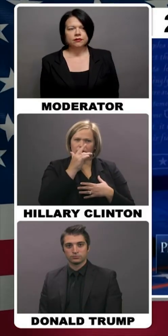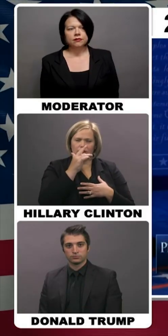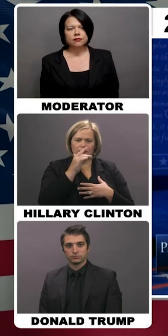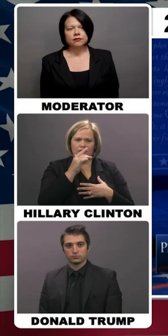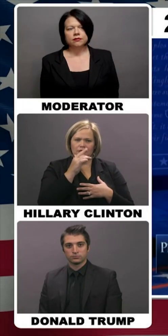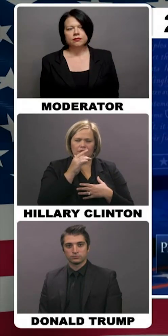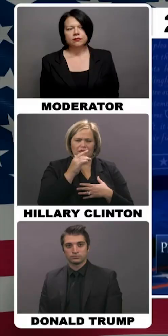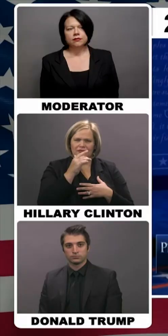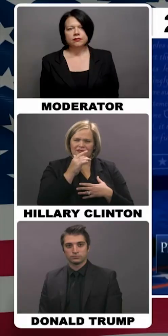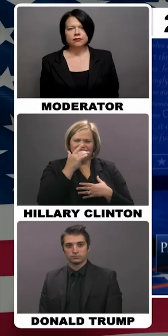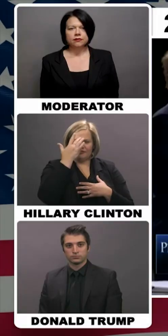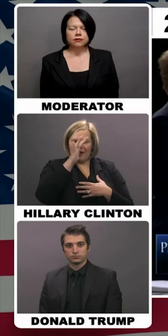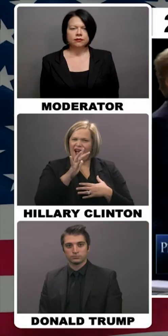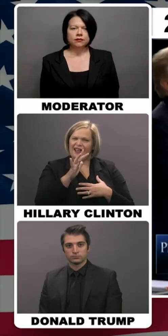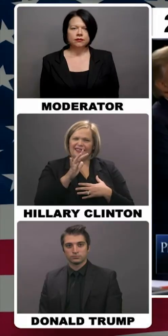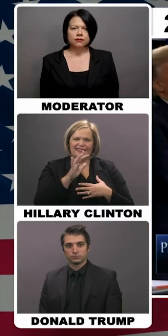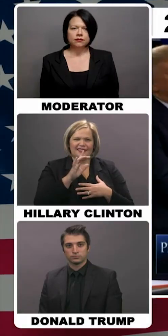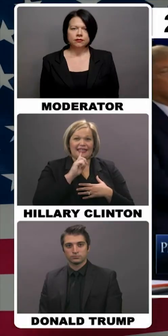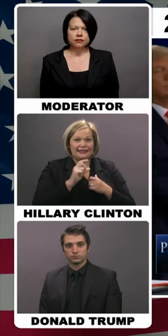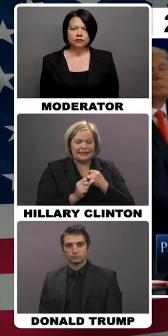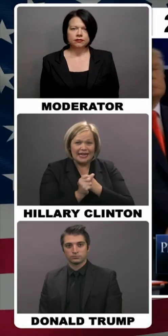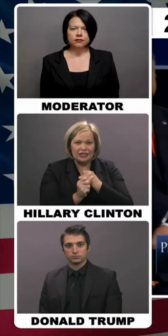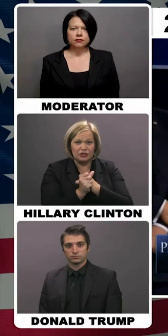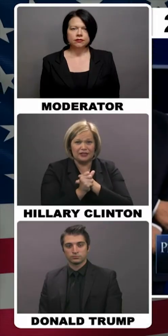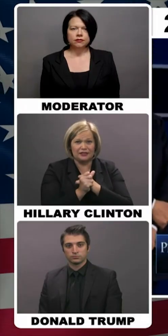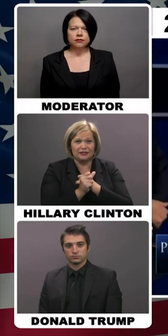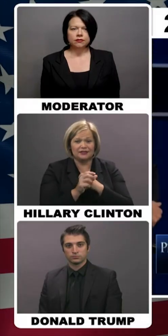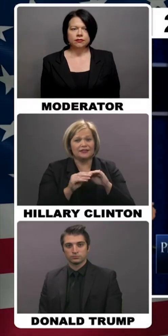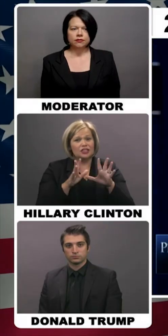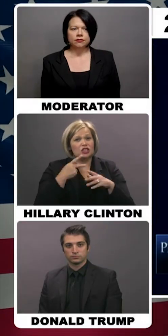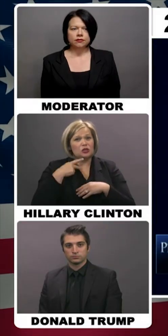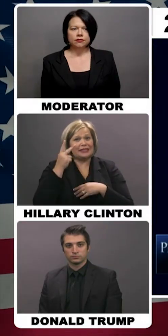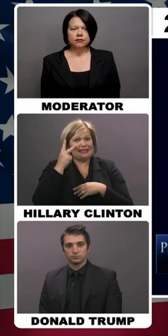And indeed, you can look at the propaganda on a lot of the terrorist sites.